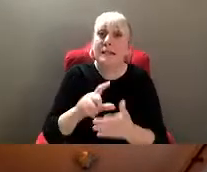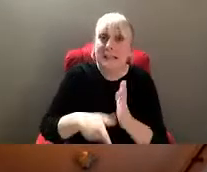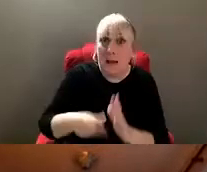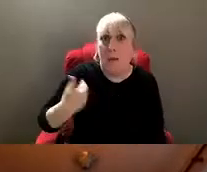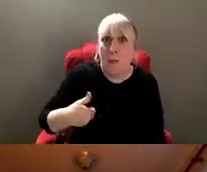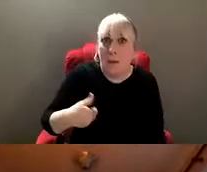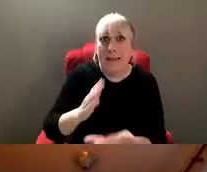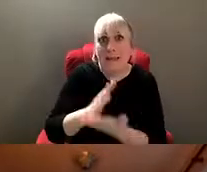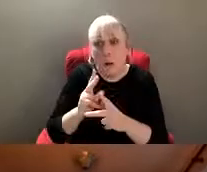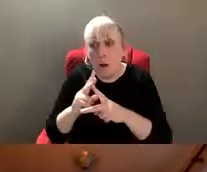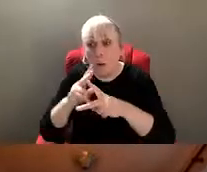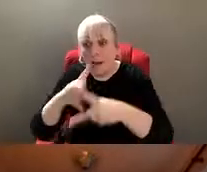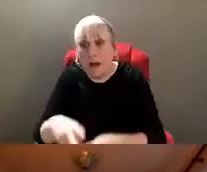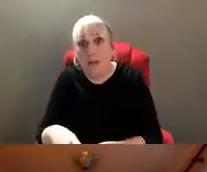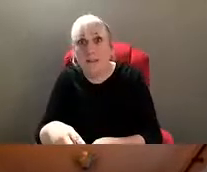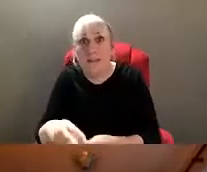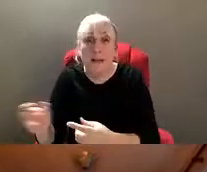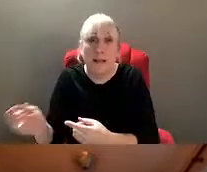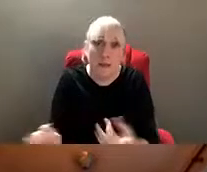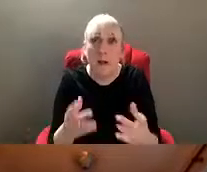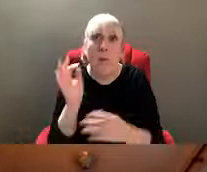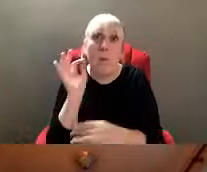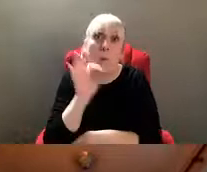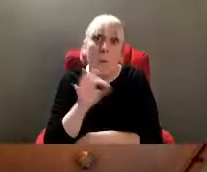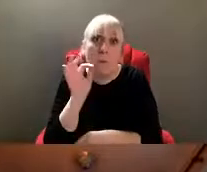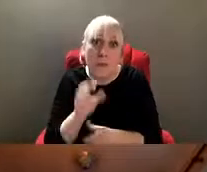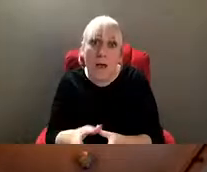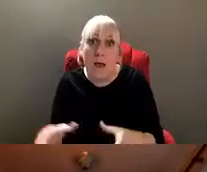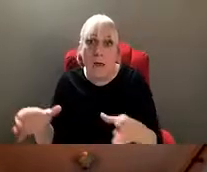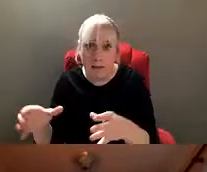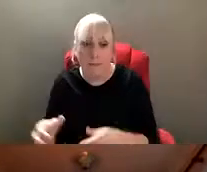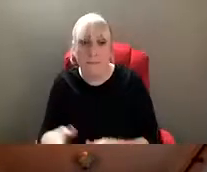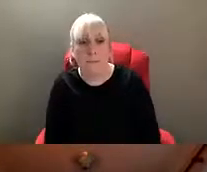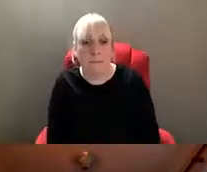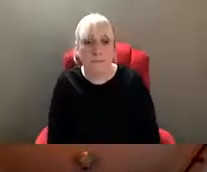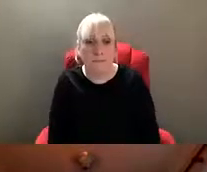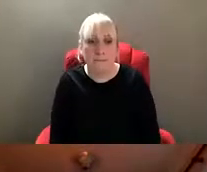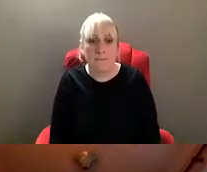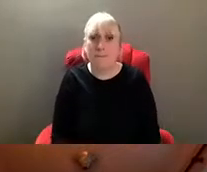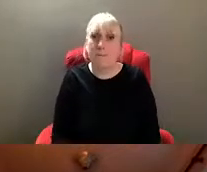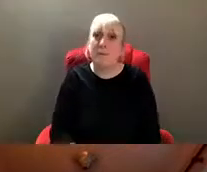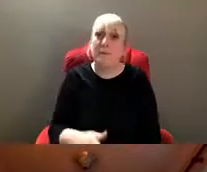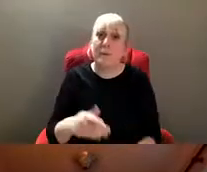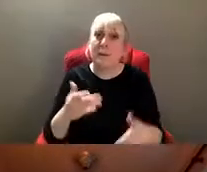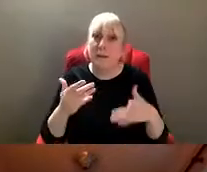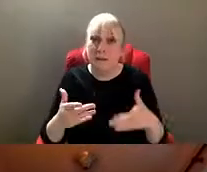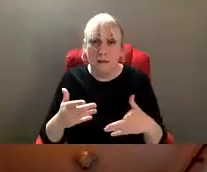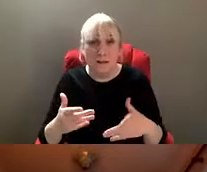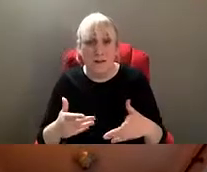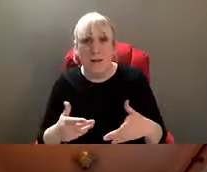water and keeping of water it is now men because the market has walked in and you have to buy